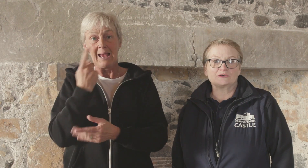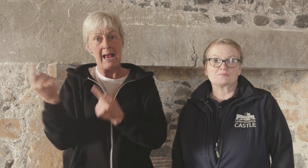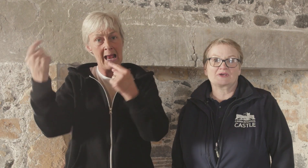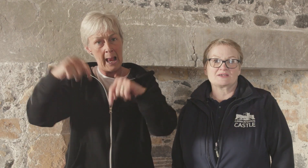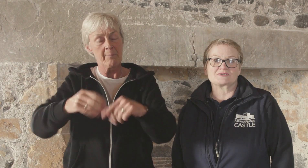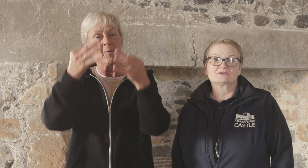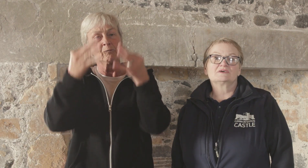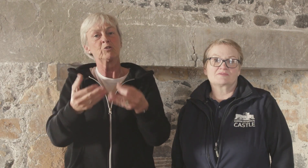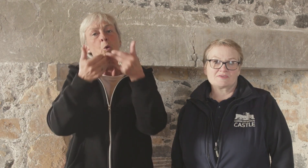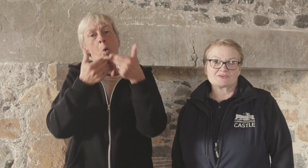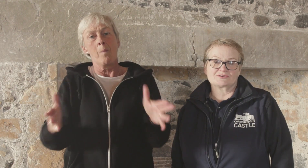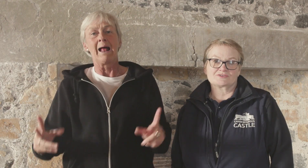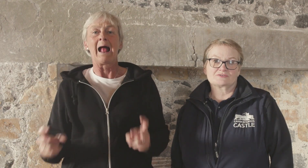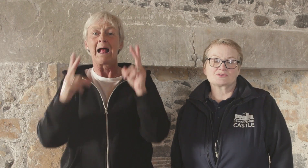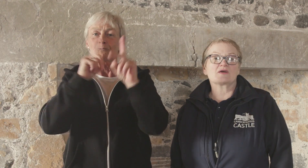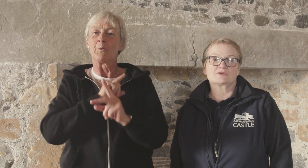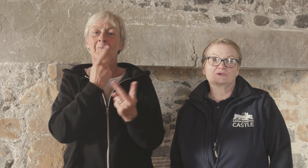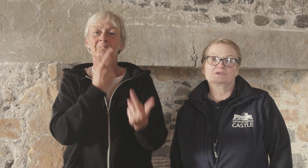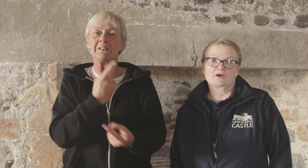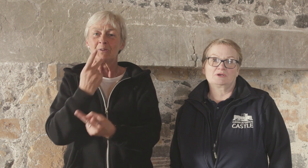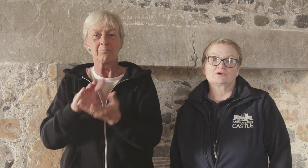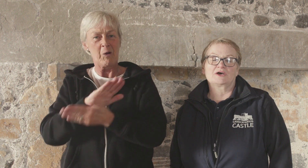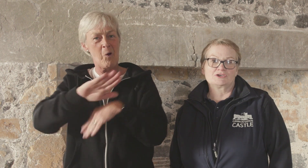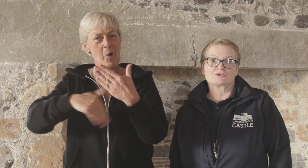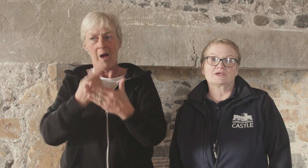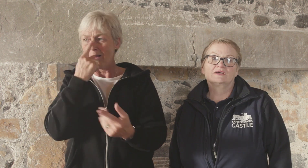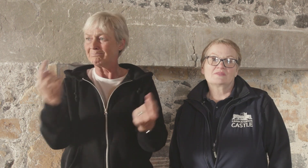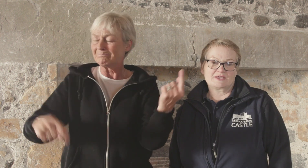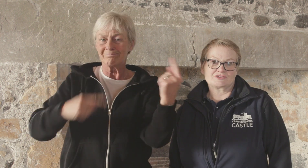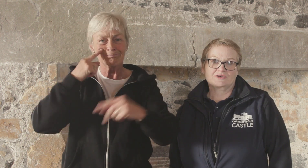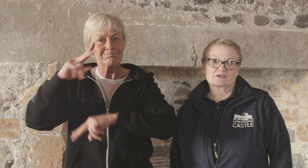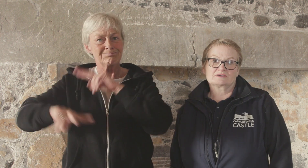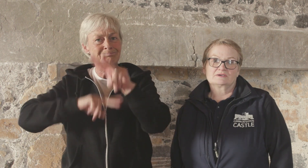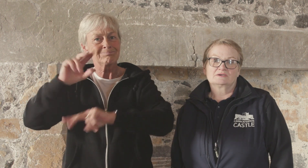opened the castle for visitors so everyone could come along and enjoy the history.